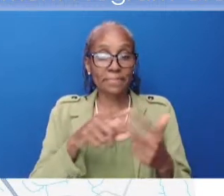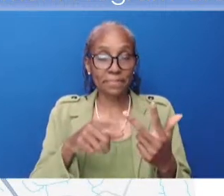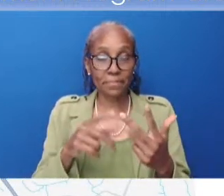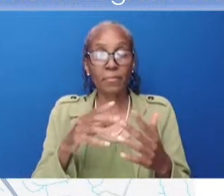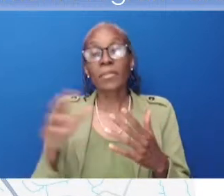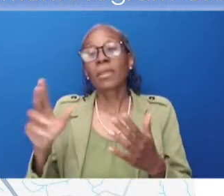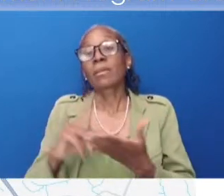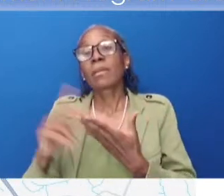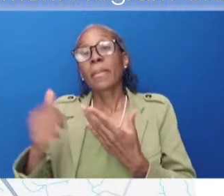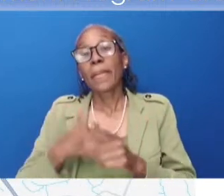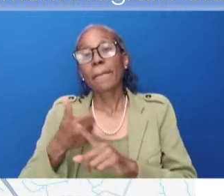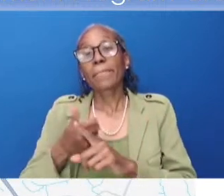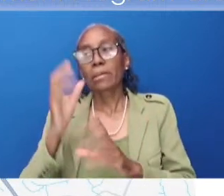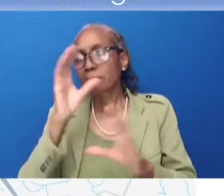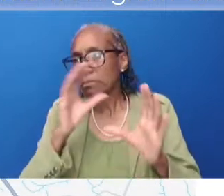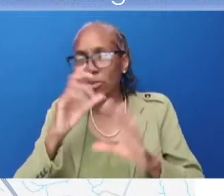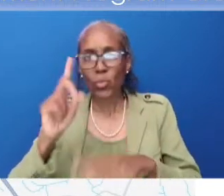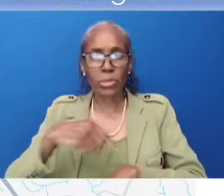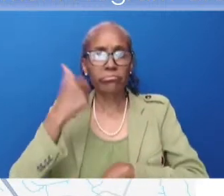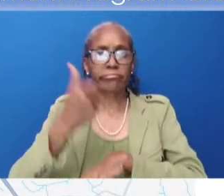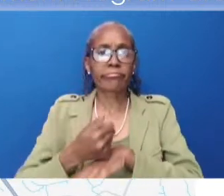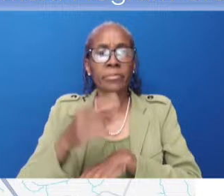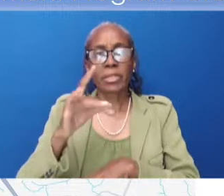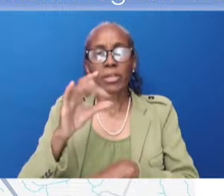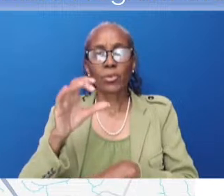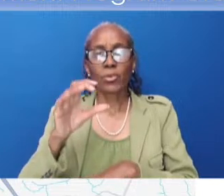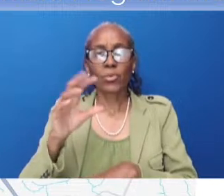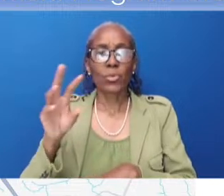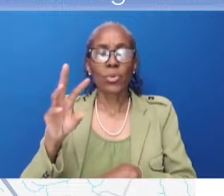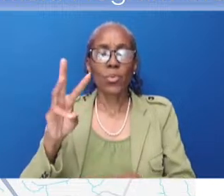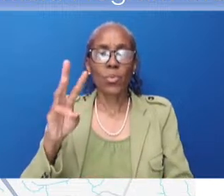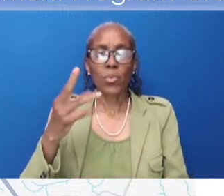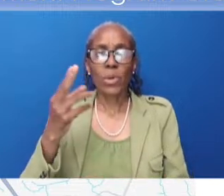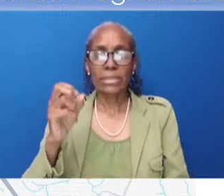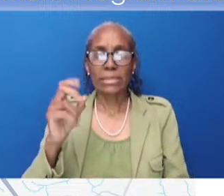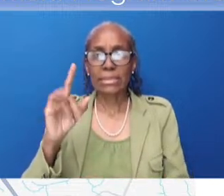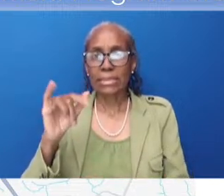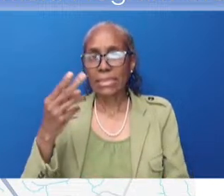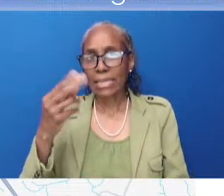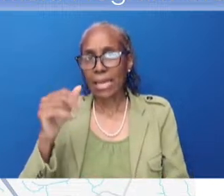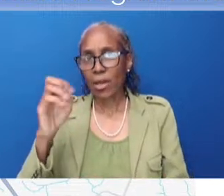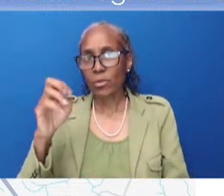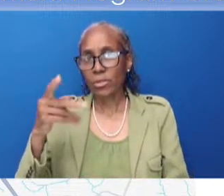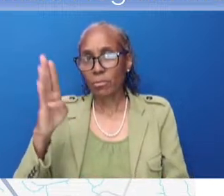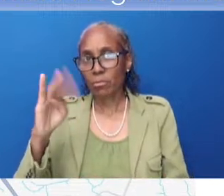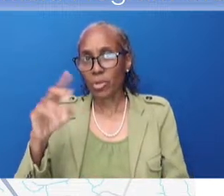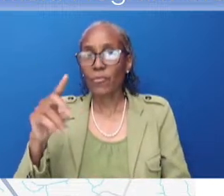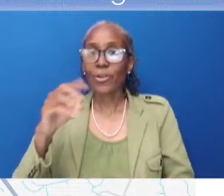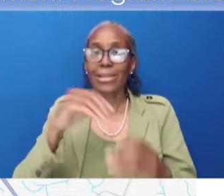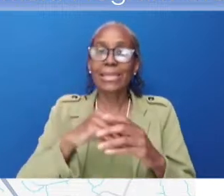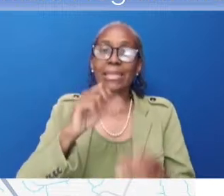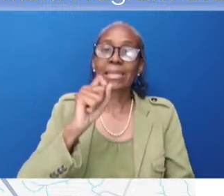GASTONIA, NORTH CAROLINA, FOR THIS PROJECT.